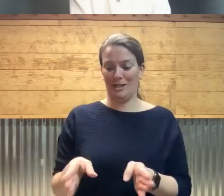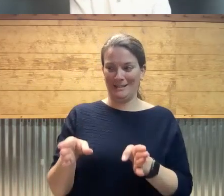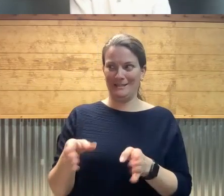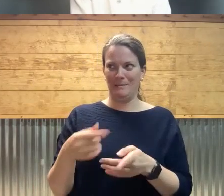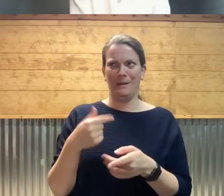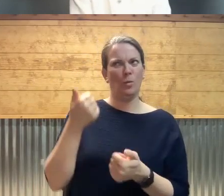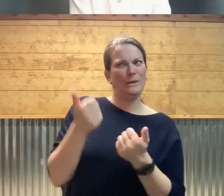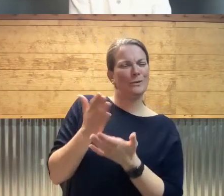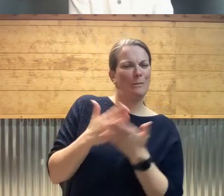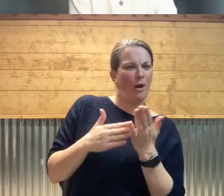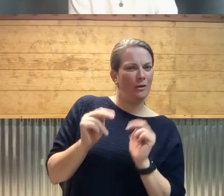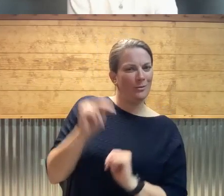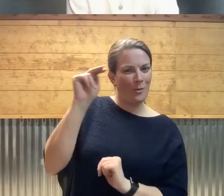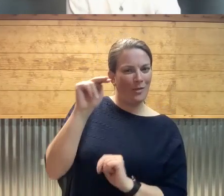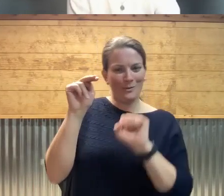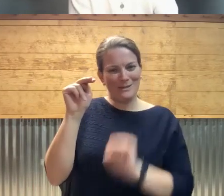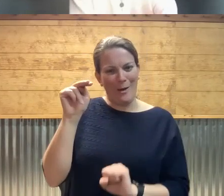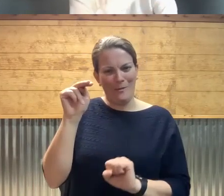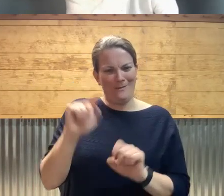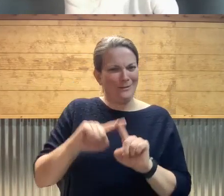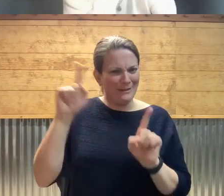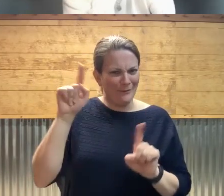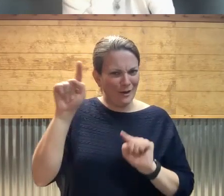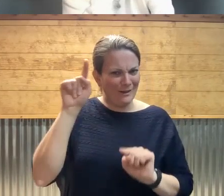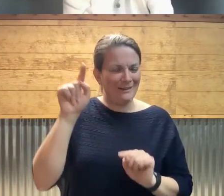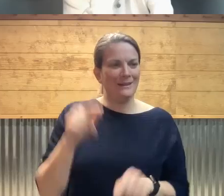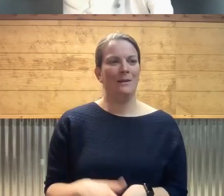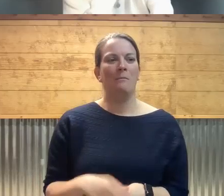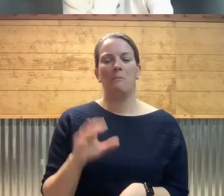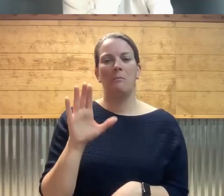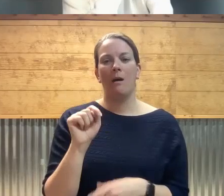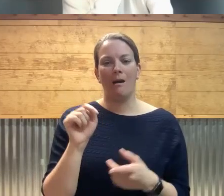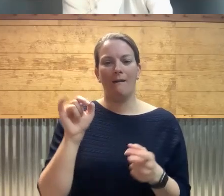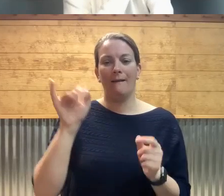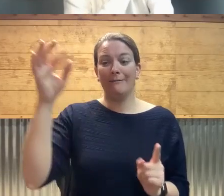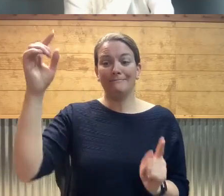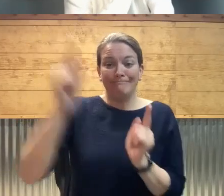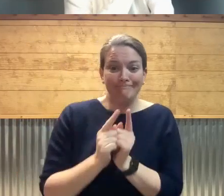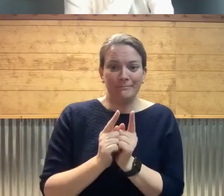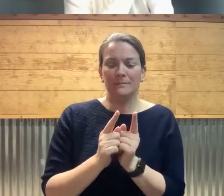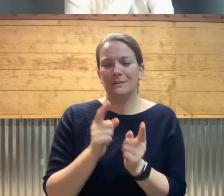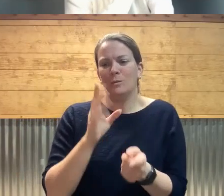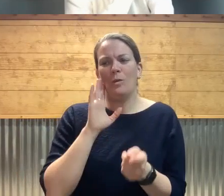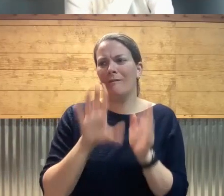Which part. but you know you always find a way. you find things that you bond over, and you know that's what we encourage through through socializing.